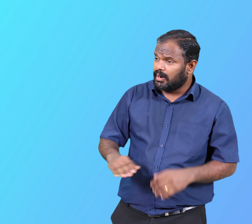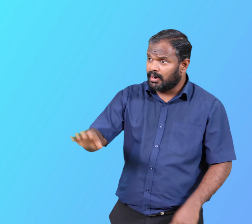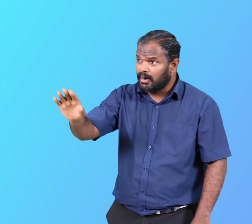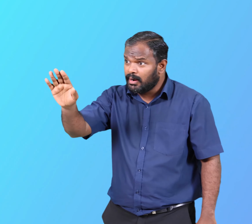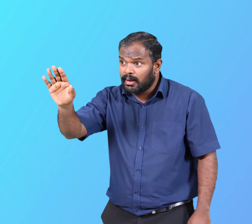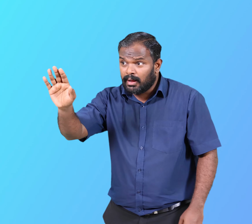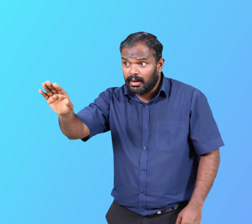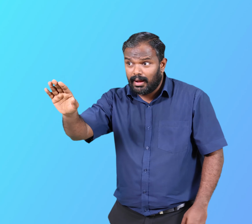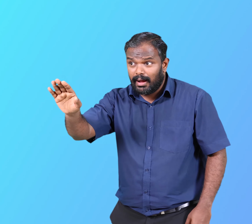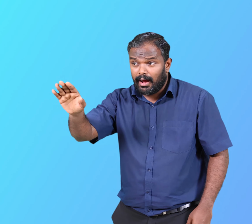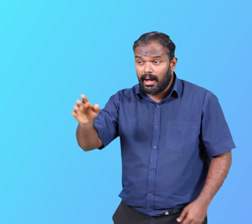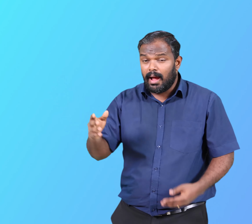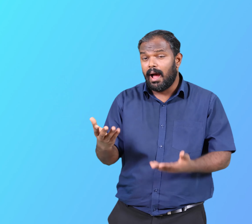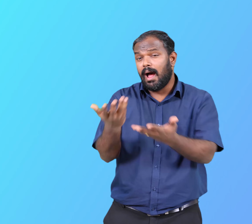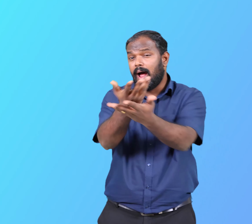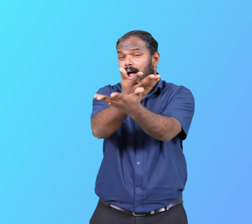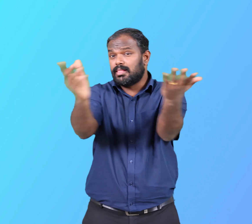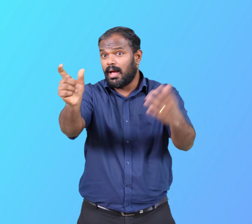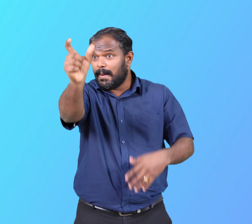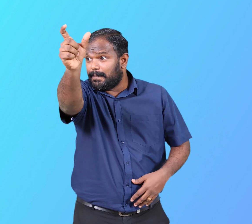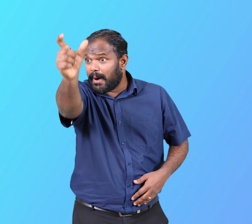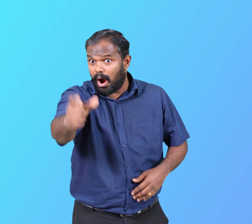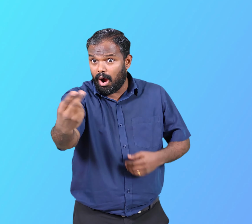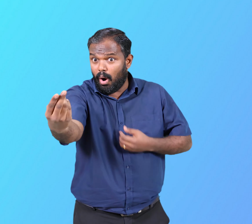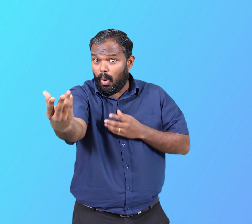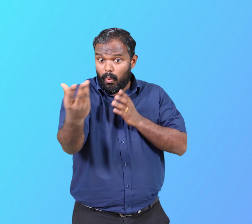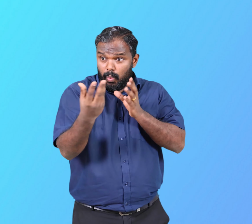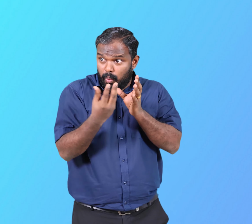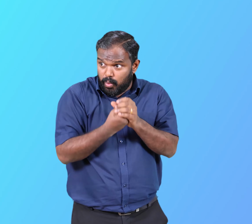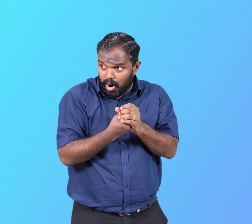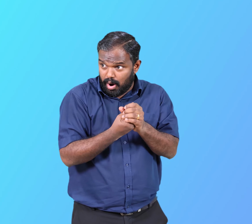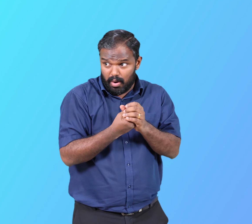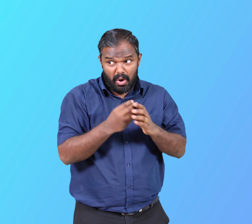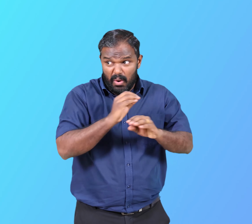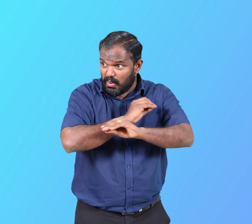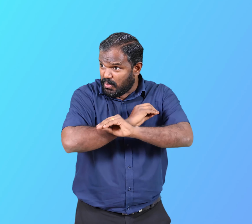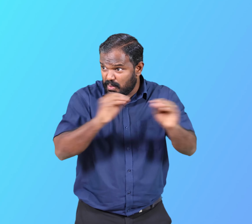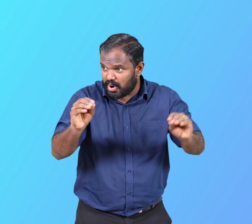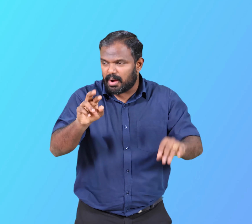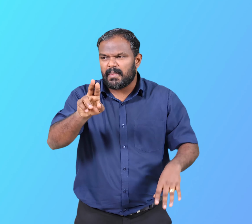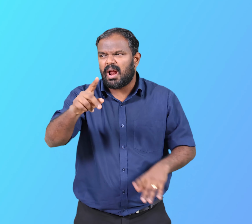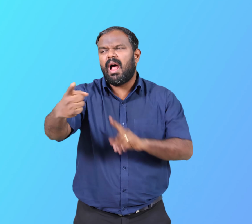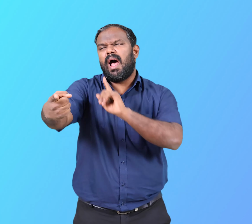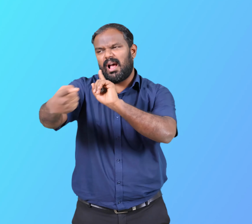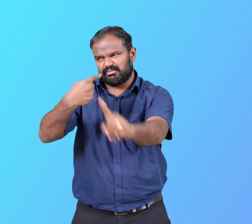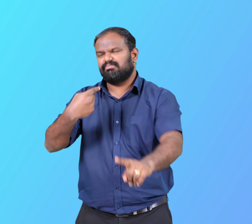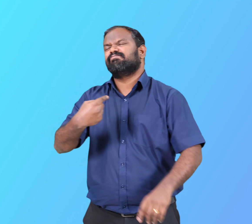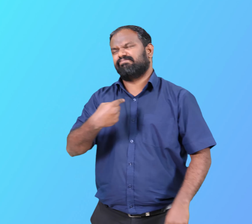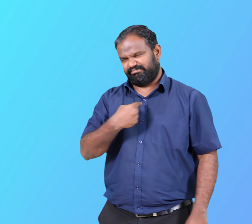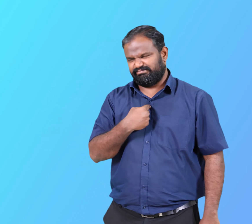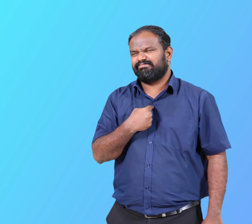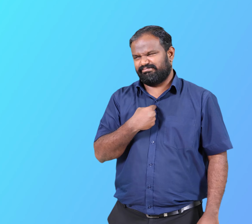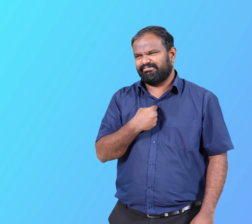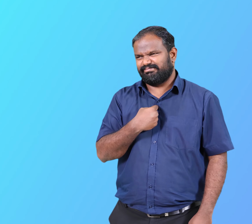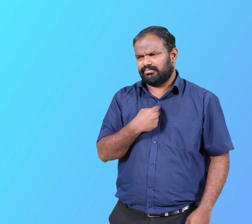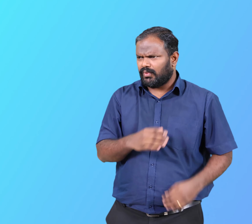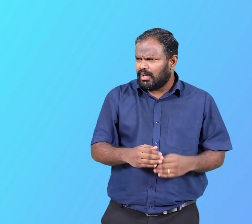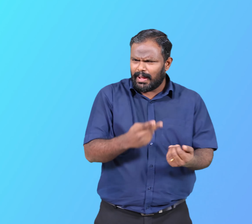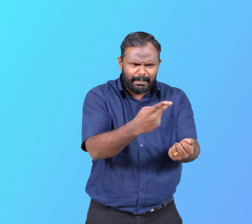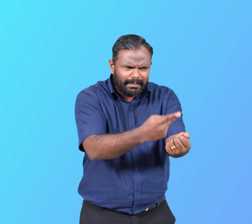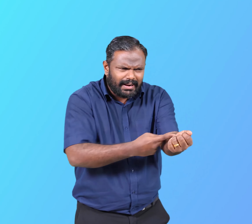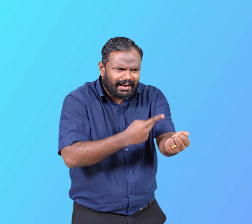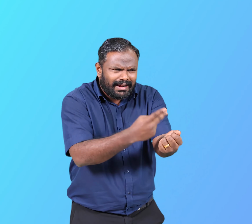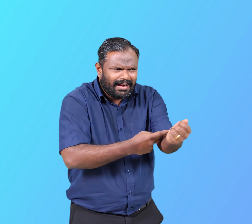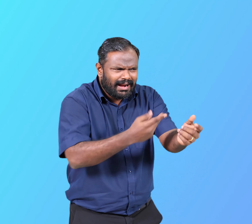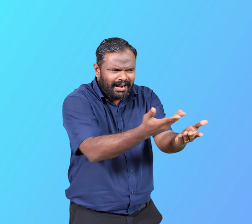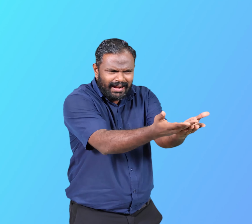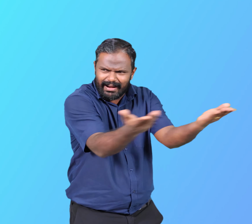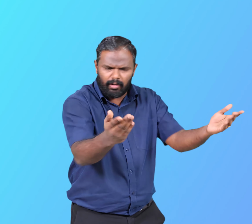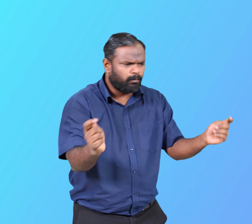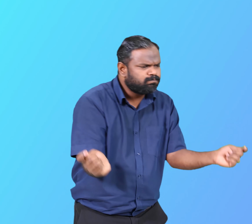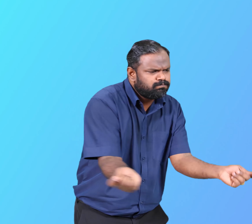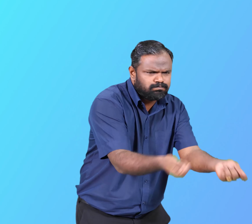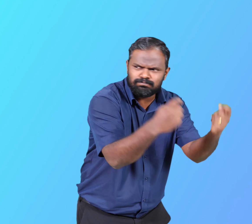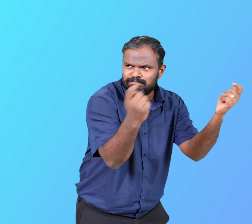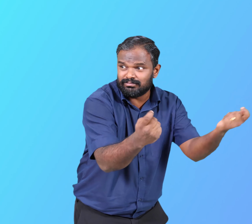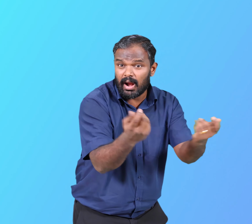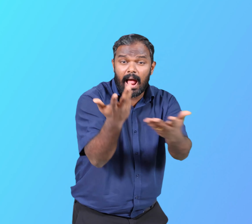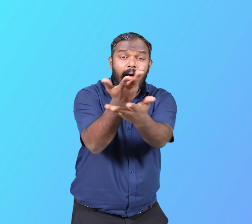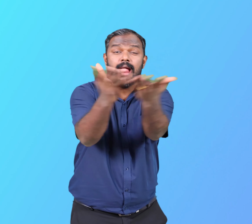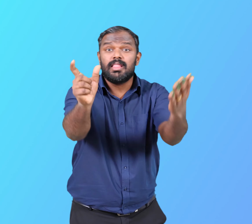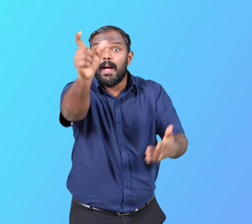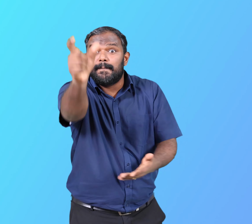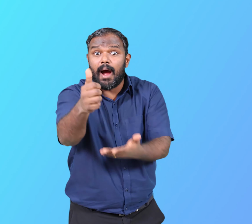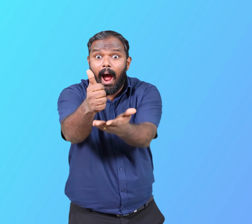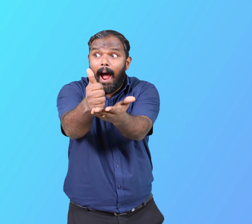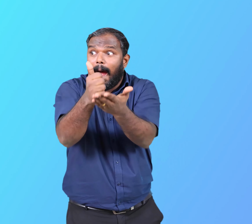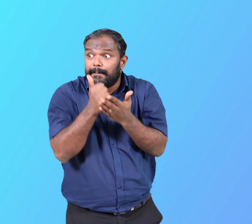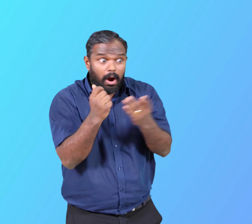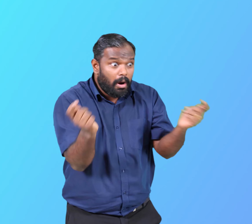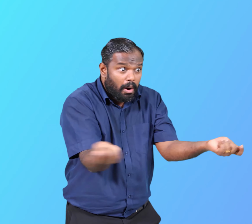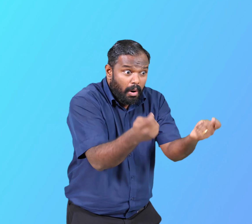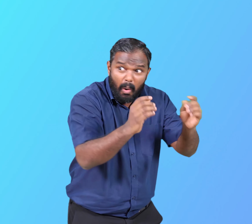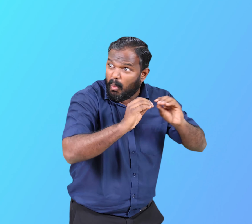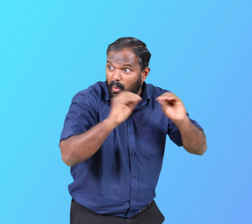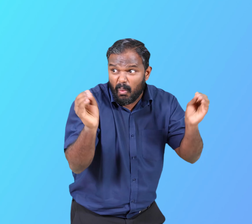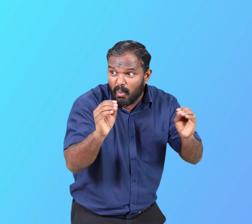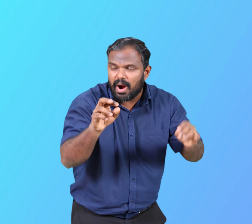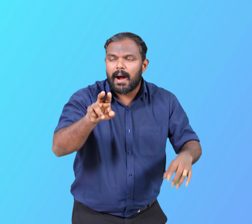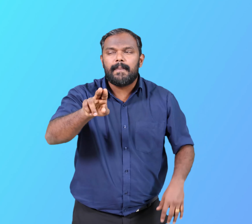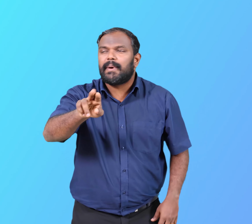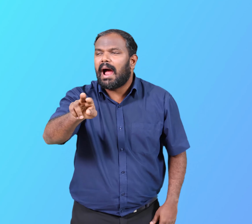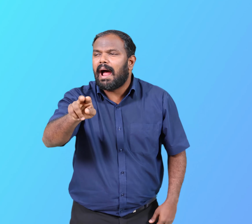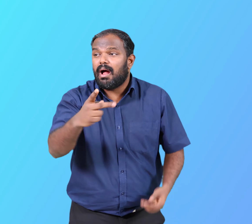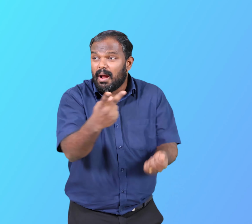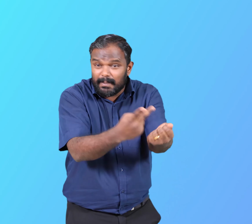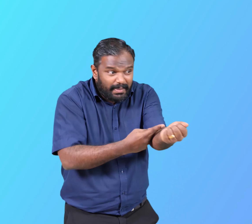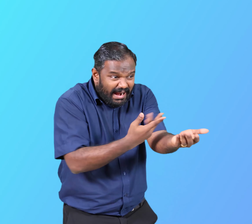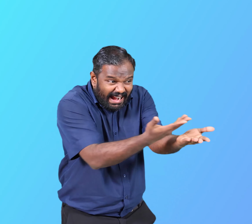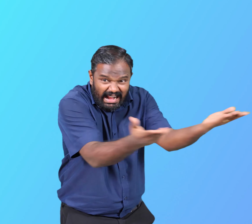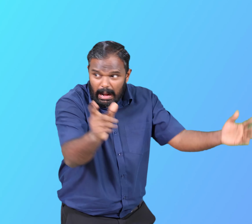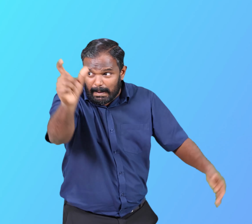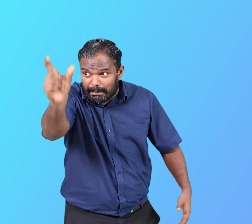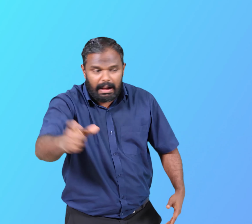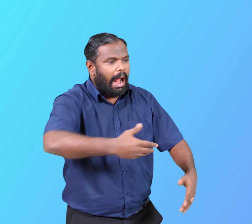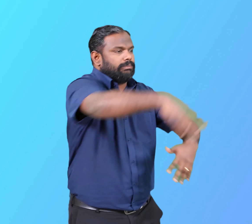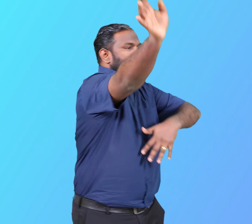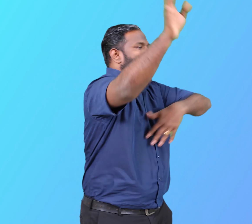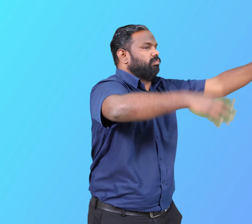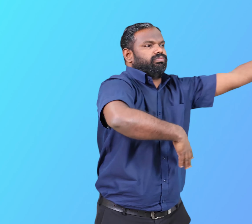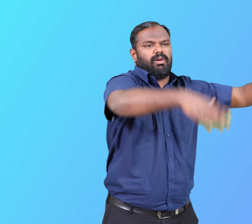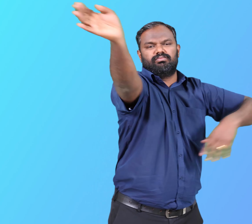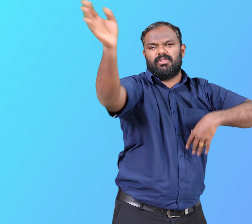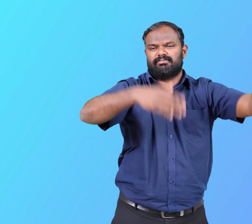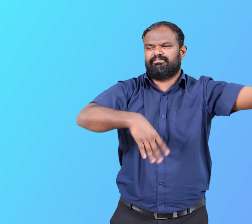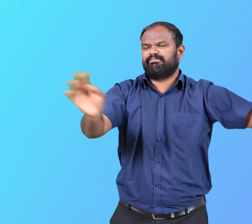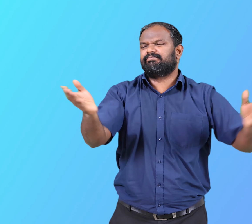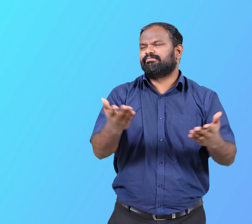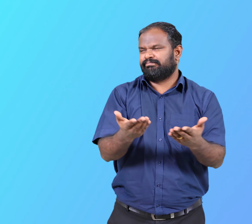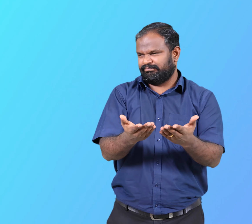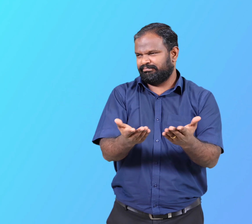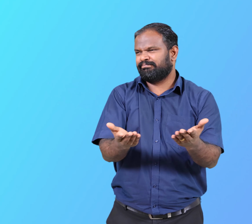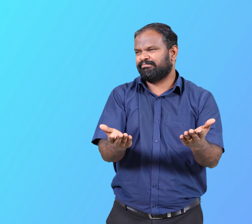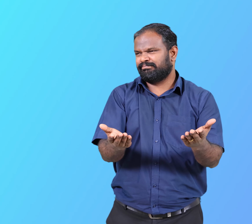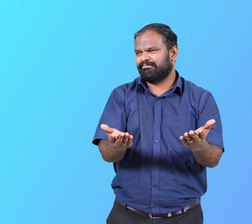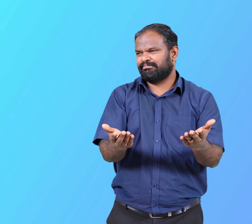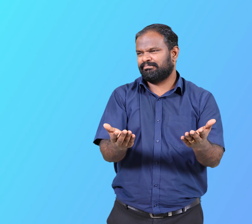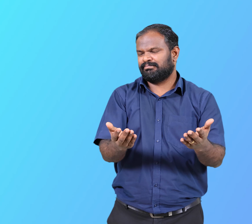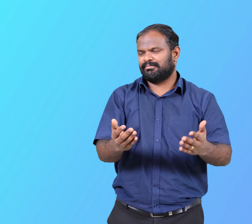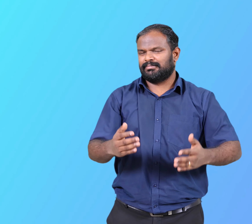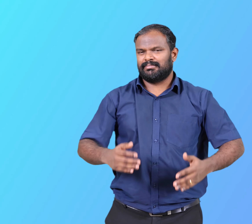“Whoever is not with me is against me. And anyone who does not work with me is working against me.